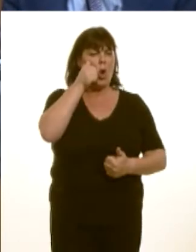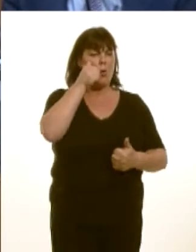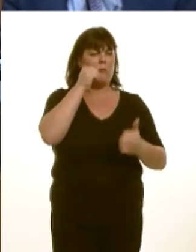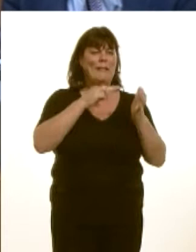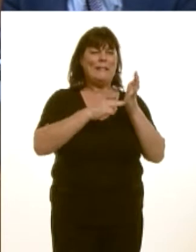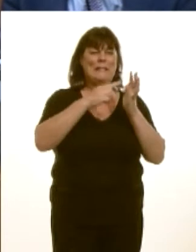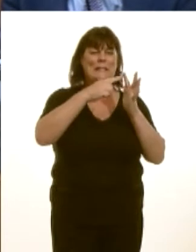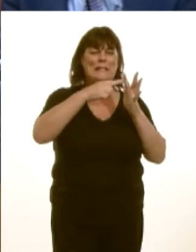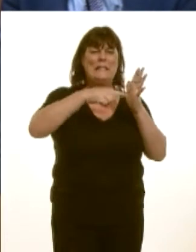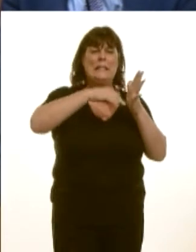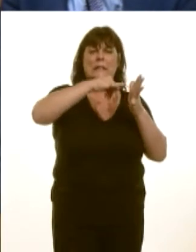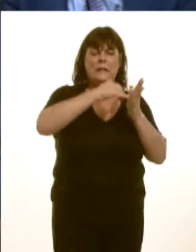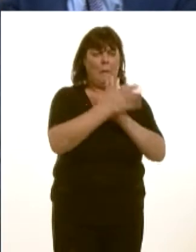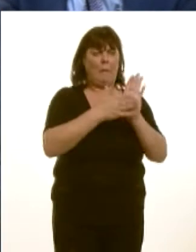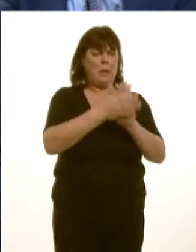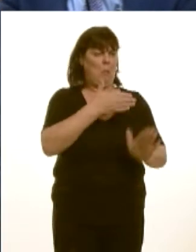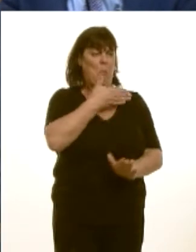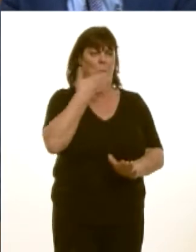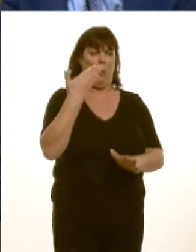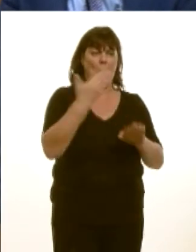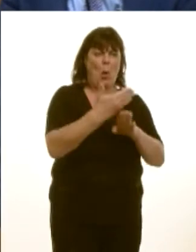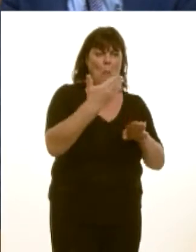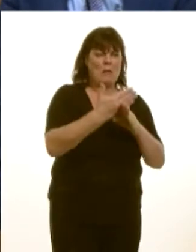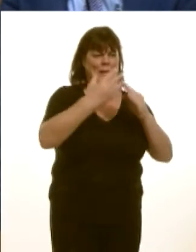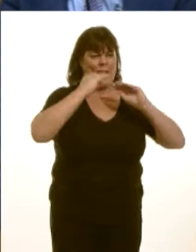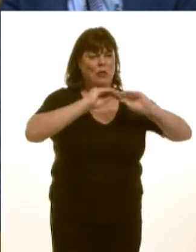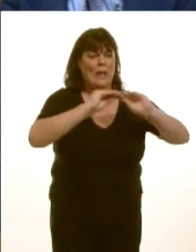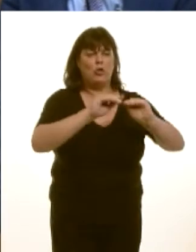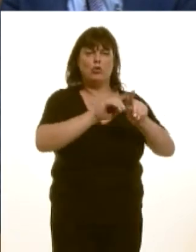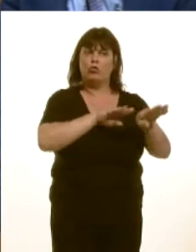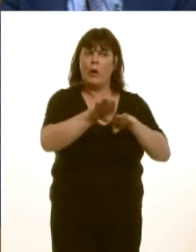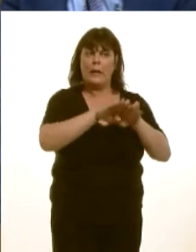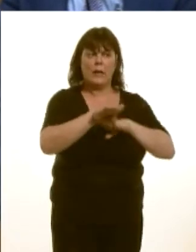two percentage points between 2011 and 2012, and we want to see that figure drop further in the future.